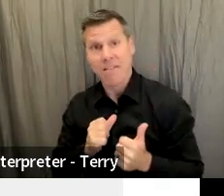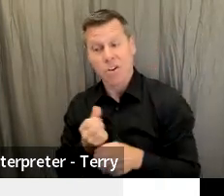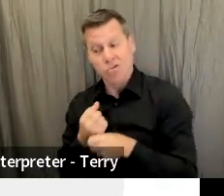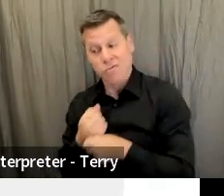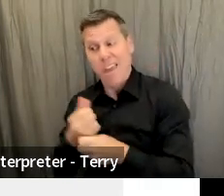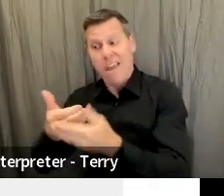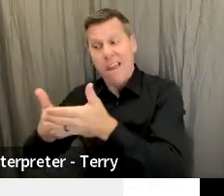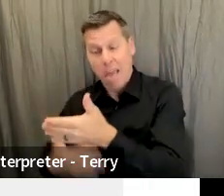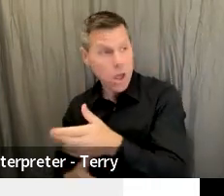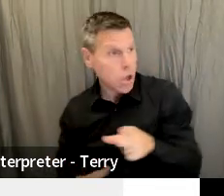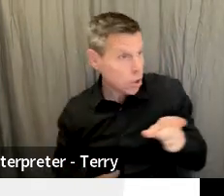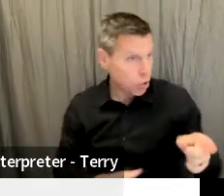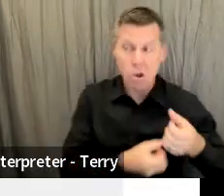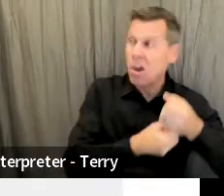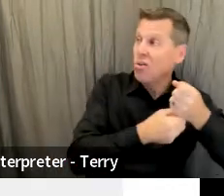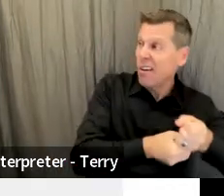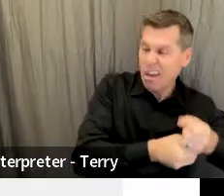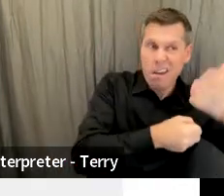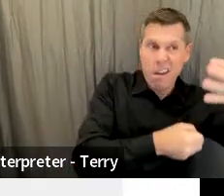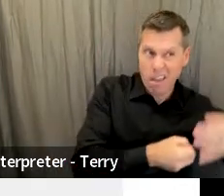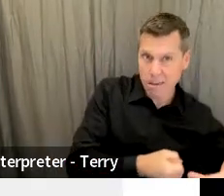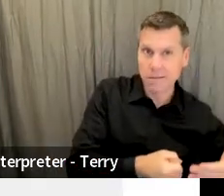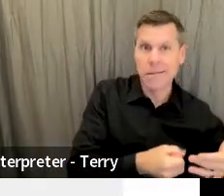And so we left that meeting and right away